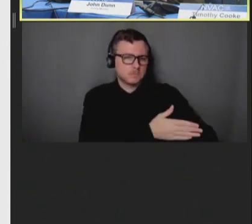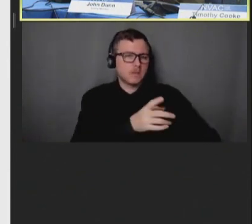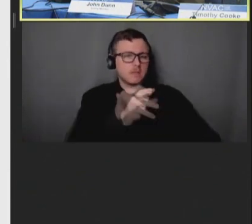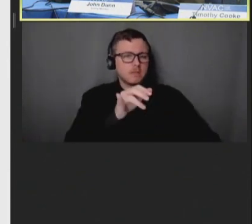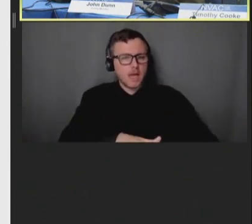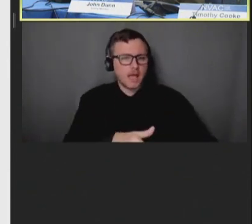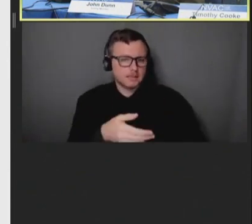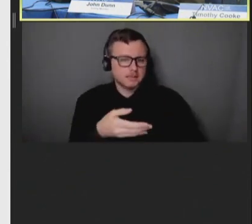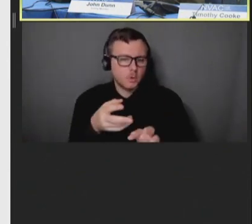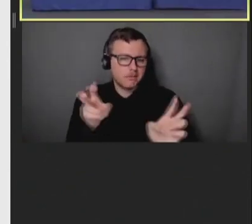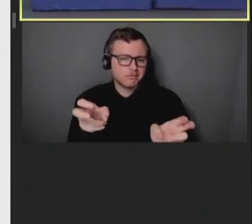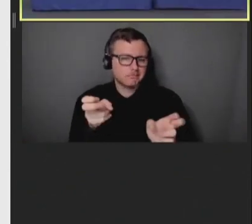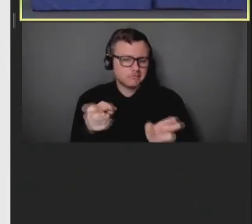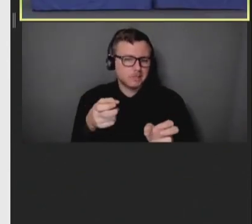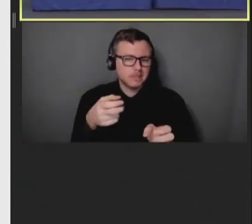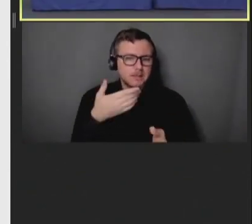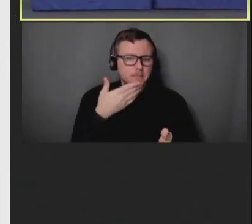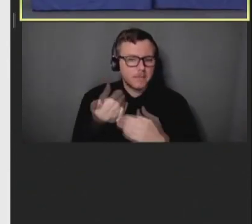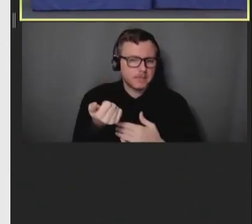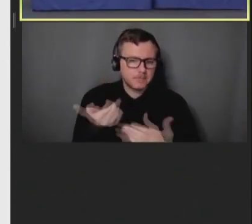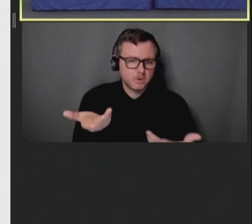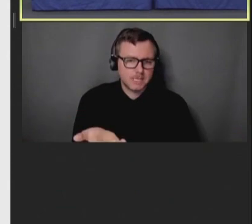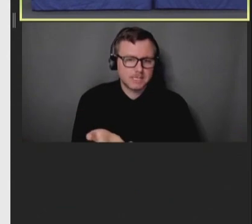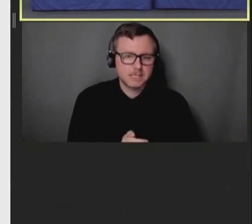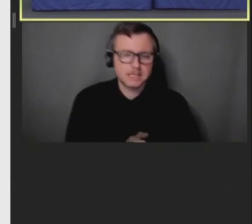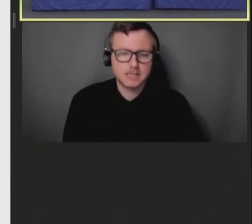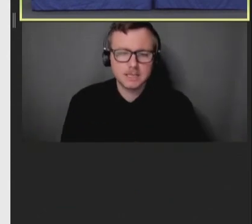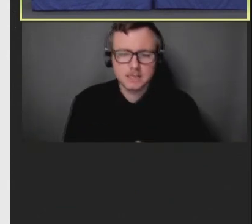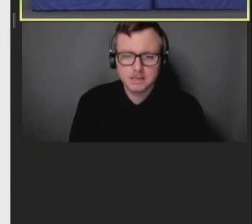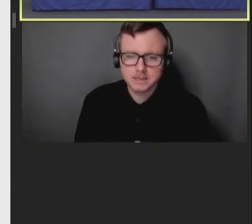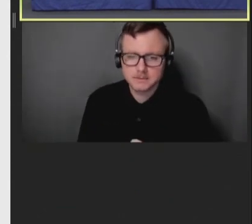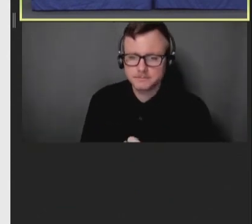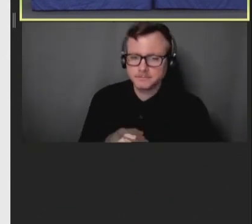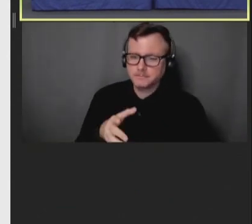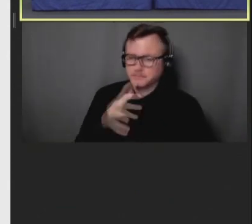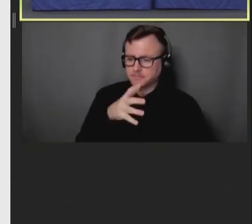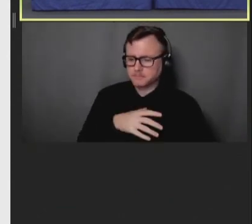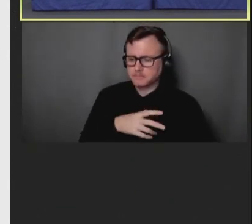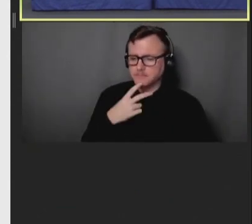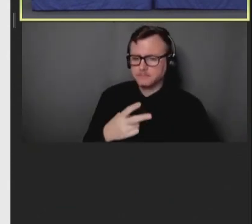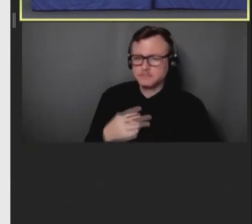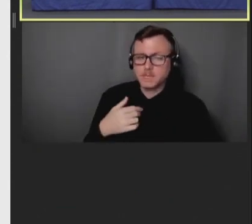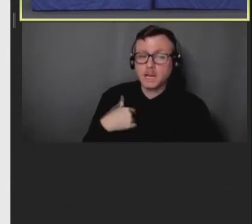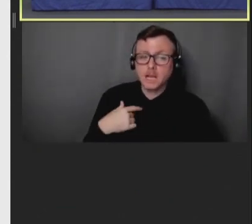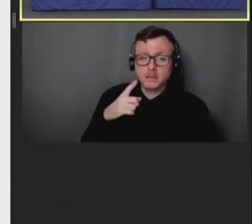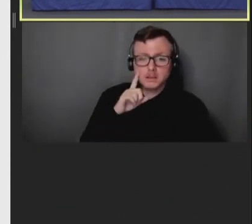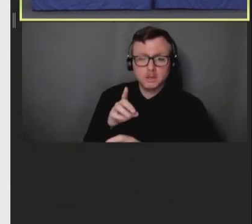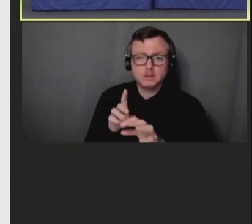Female Speaker: I'll just -- I'll just say I think really the key to the success,